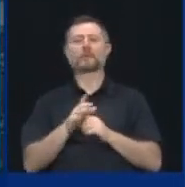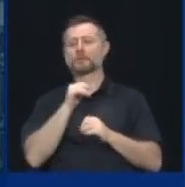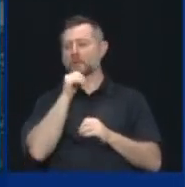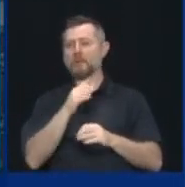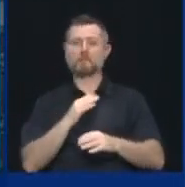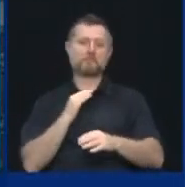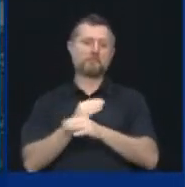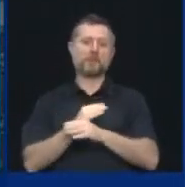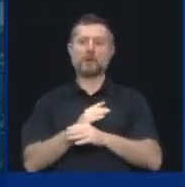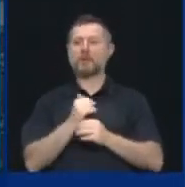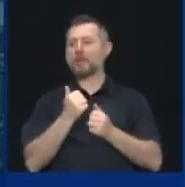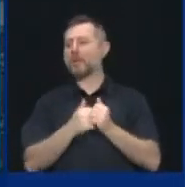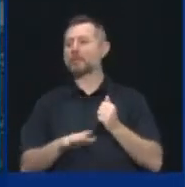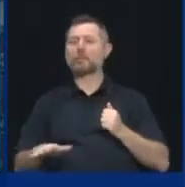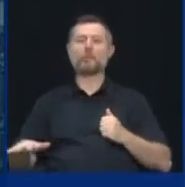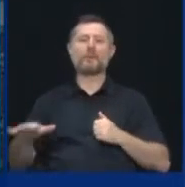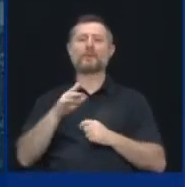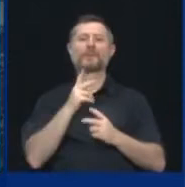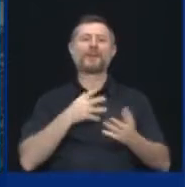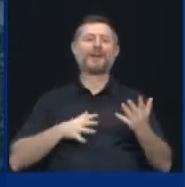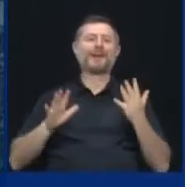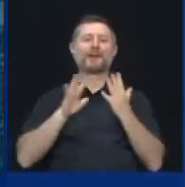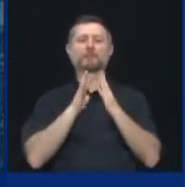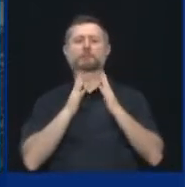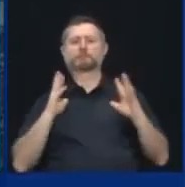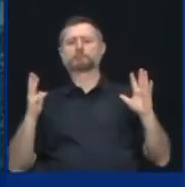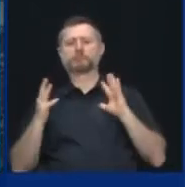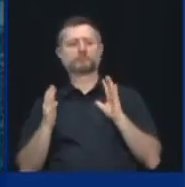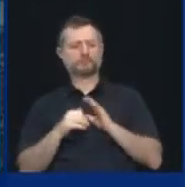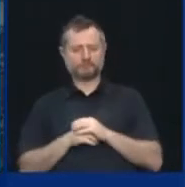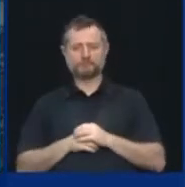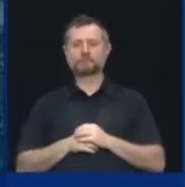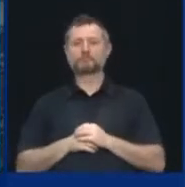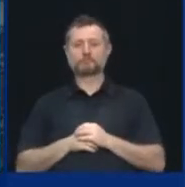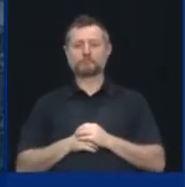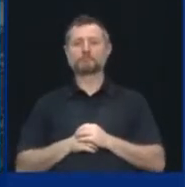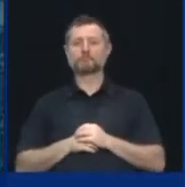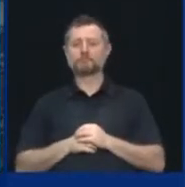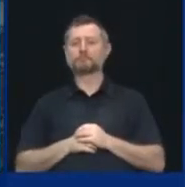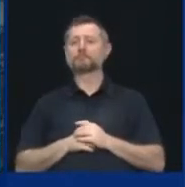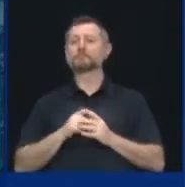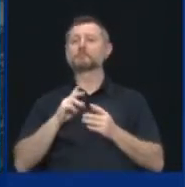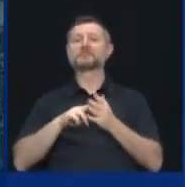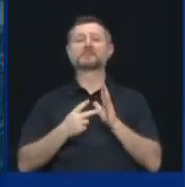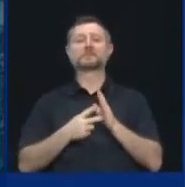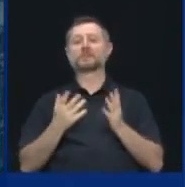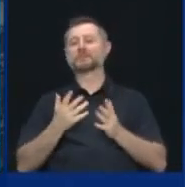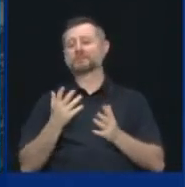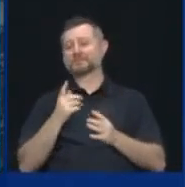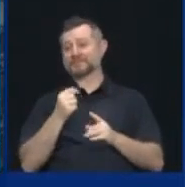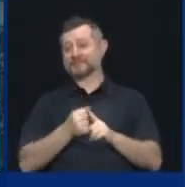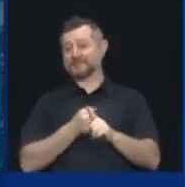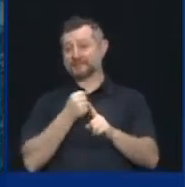GET TO A POINT WHERE COVID-19 IS TNO INHIBITING OUR SOCIETY, OUR